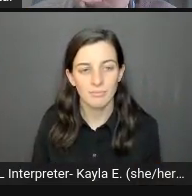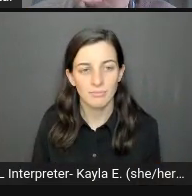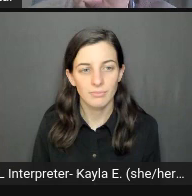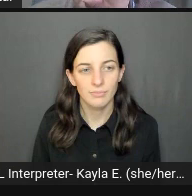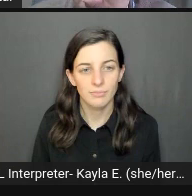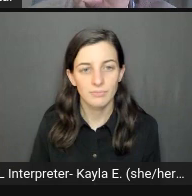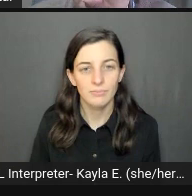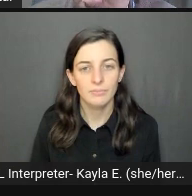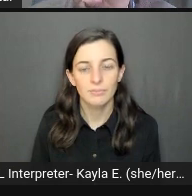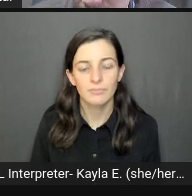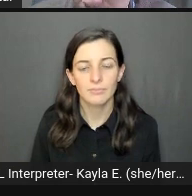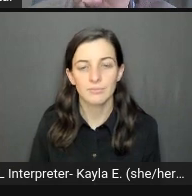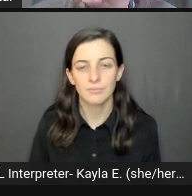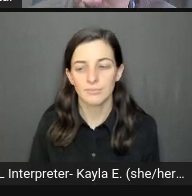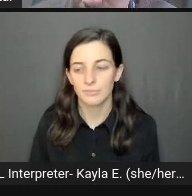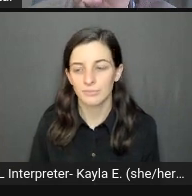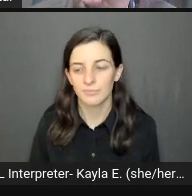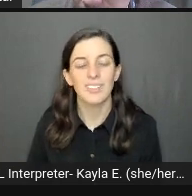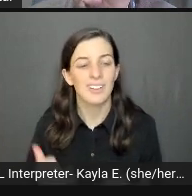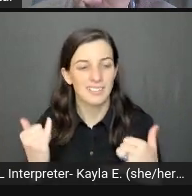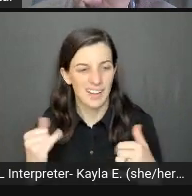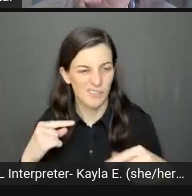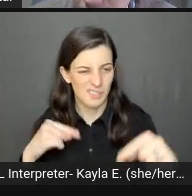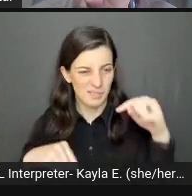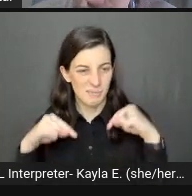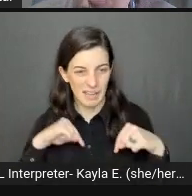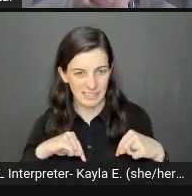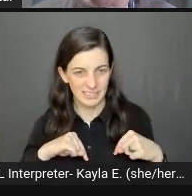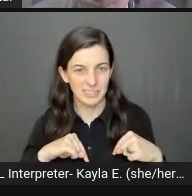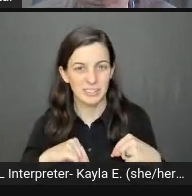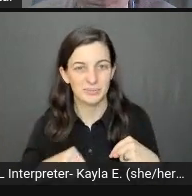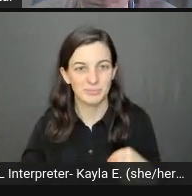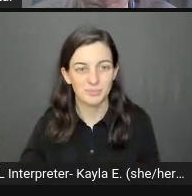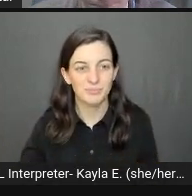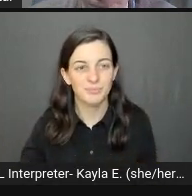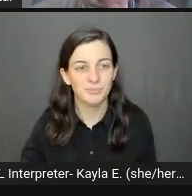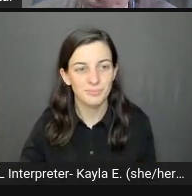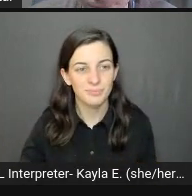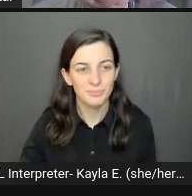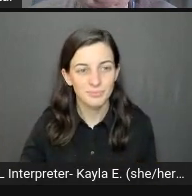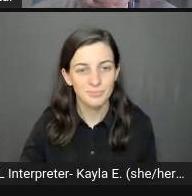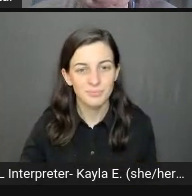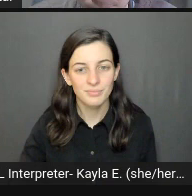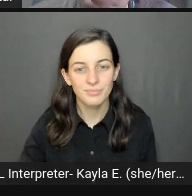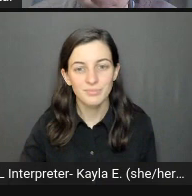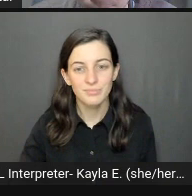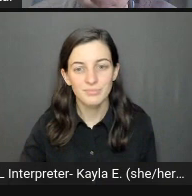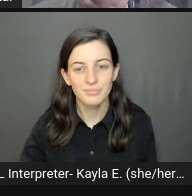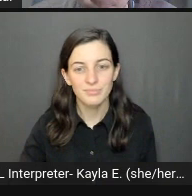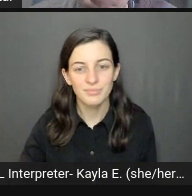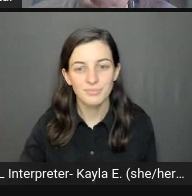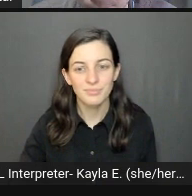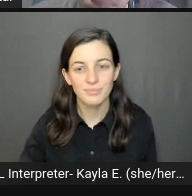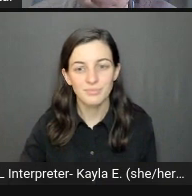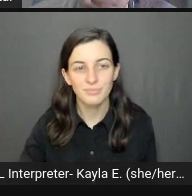Now let's get back to the topic.